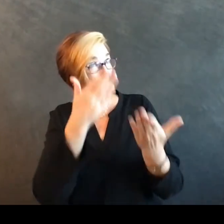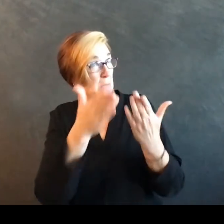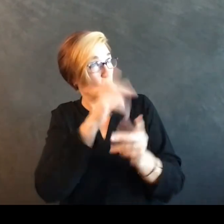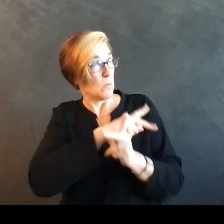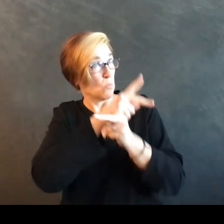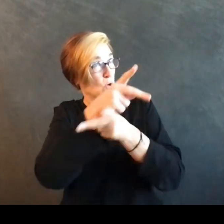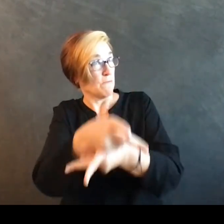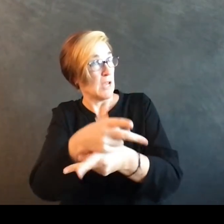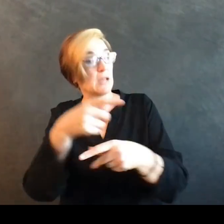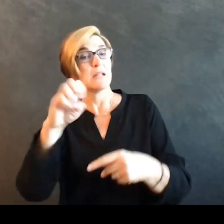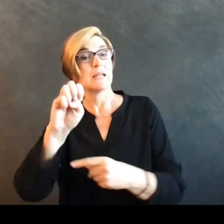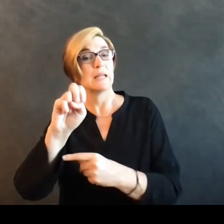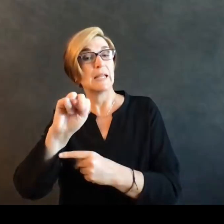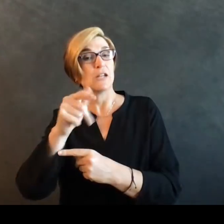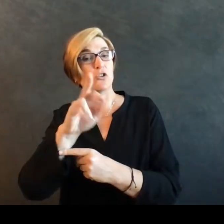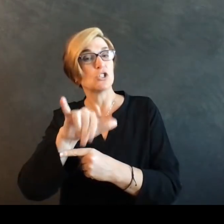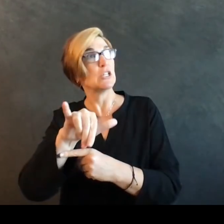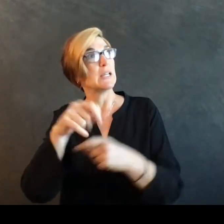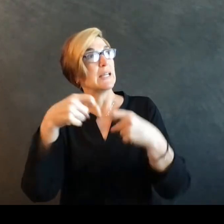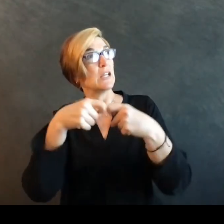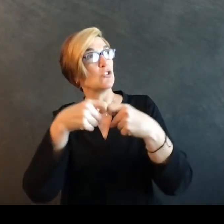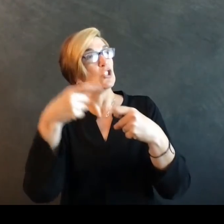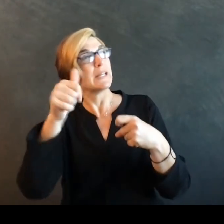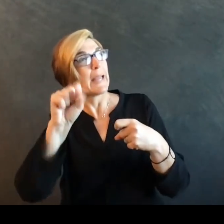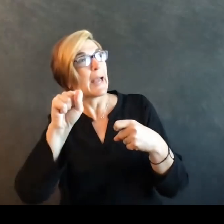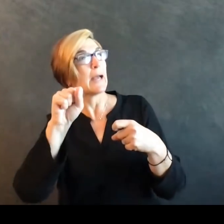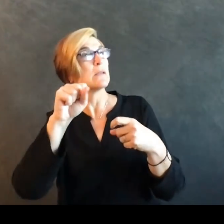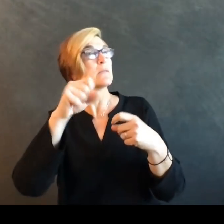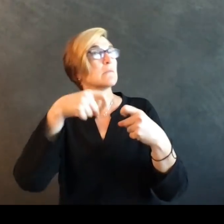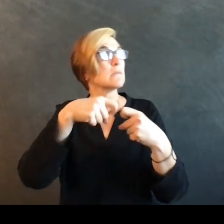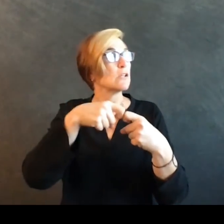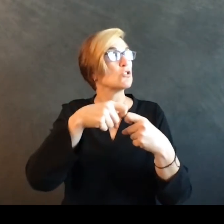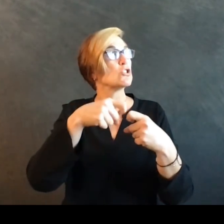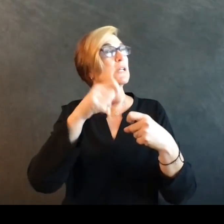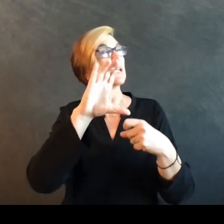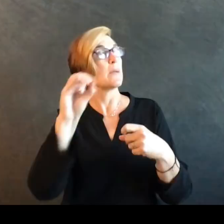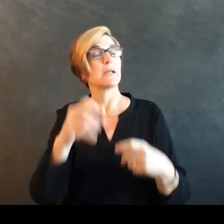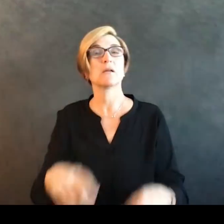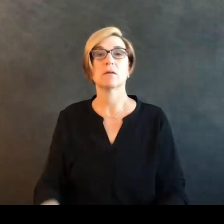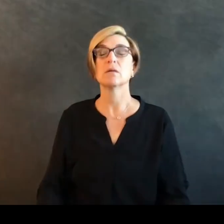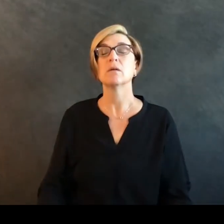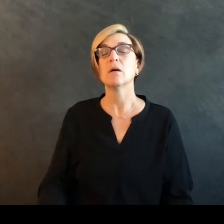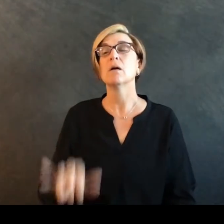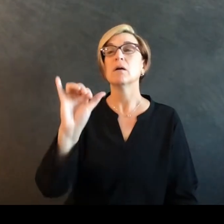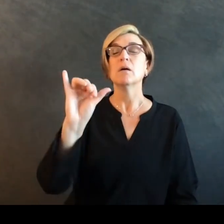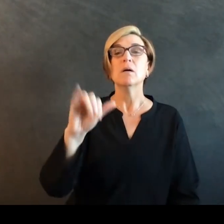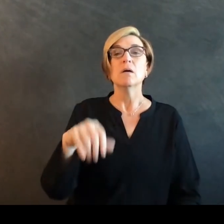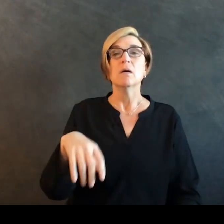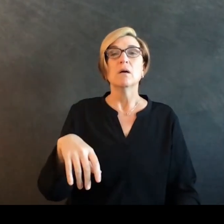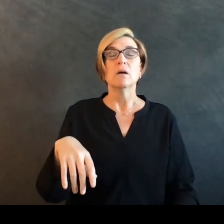companies so thank you and let me clarify I have very limited ability to